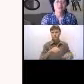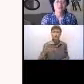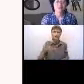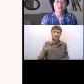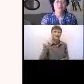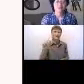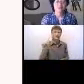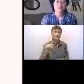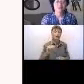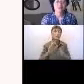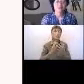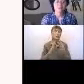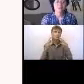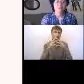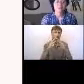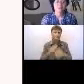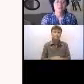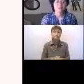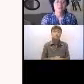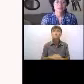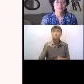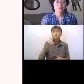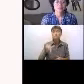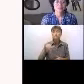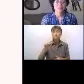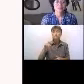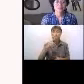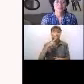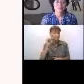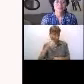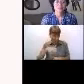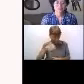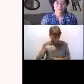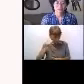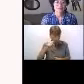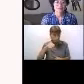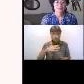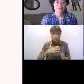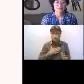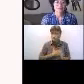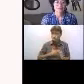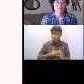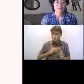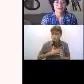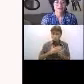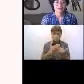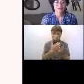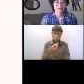means, of course, feel free we invite your questions as well.